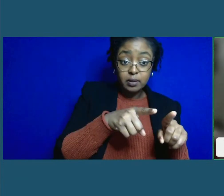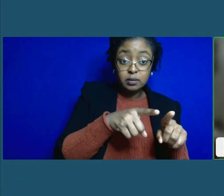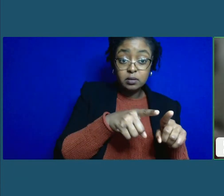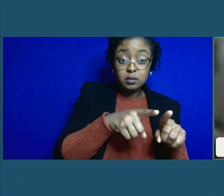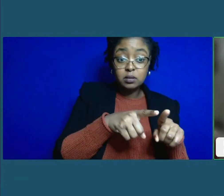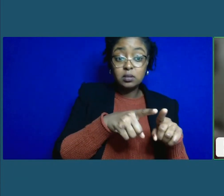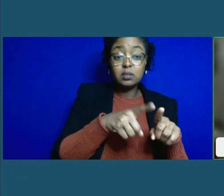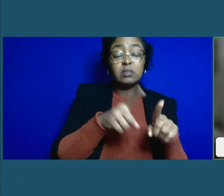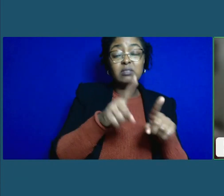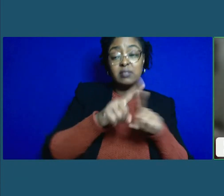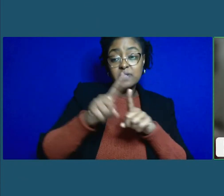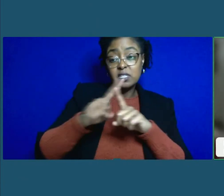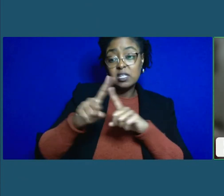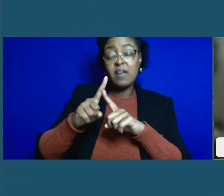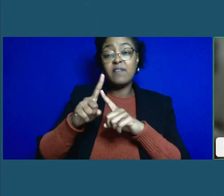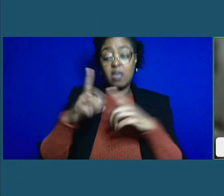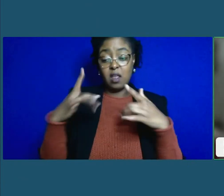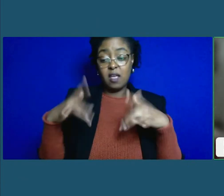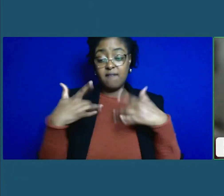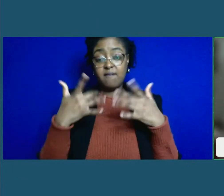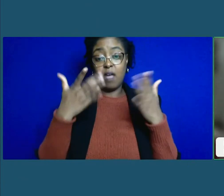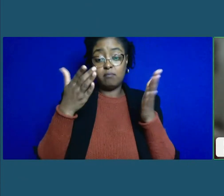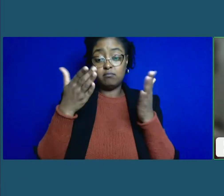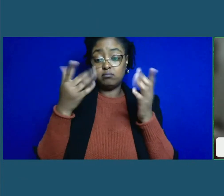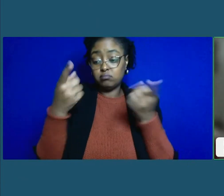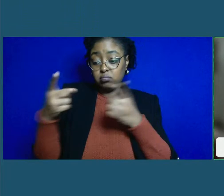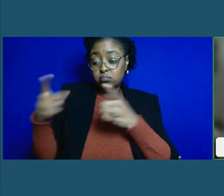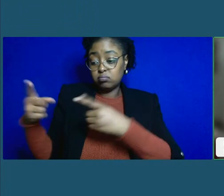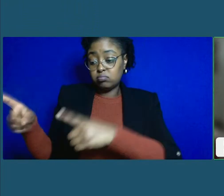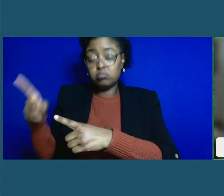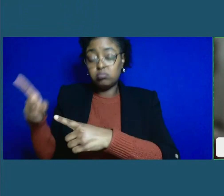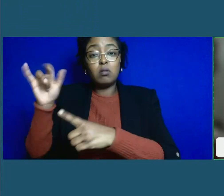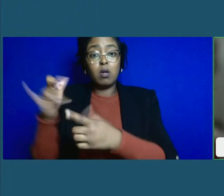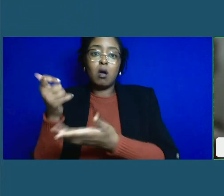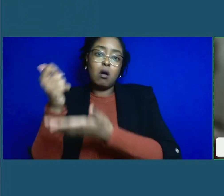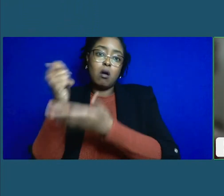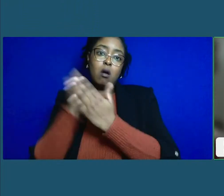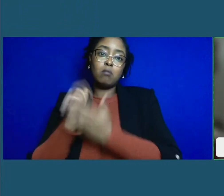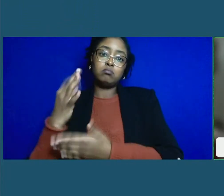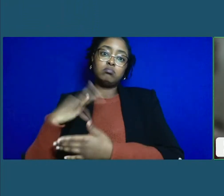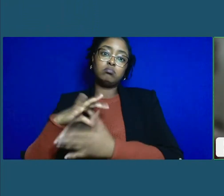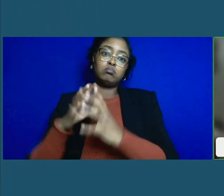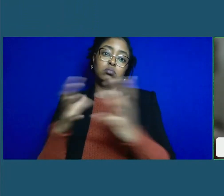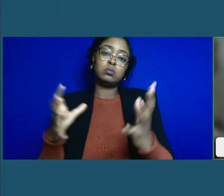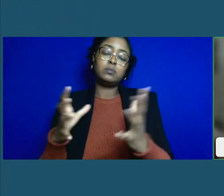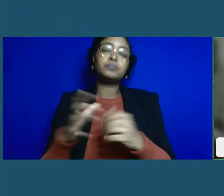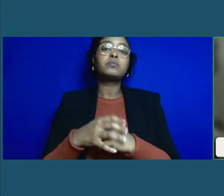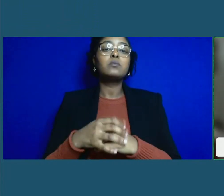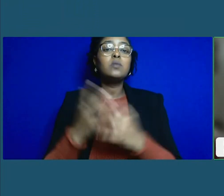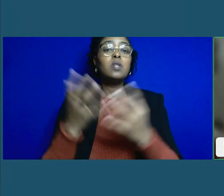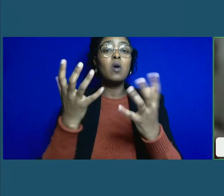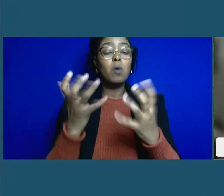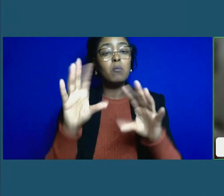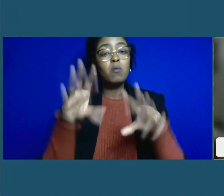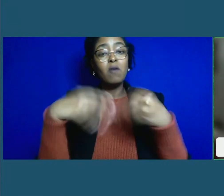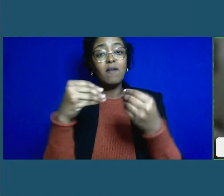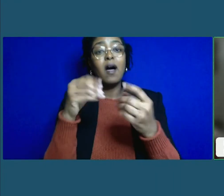with us. And just after that happened, um, that just a series of events flowed out of that